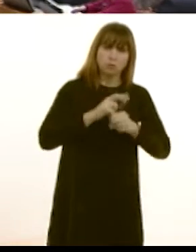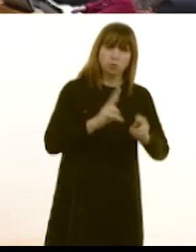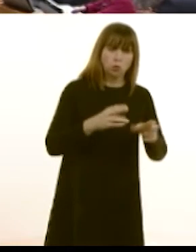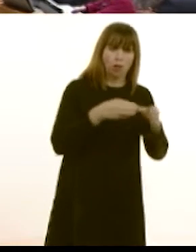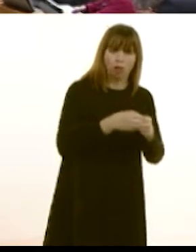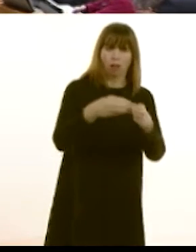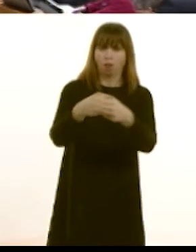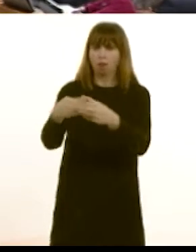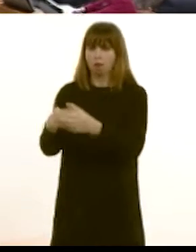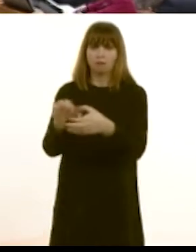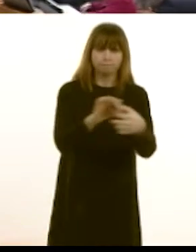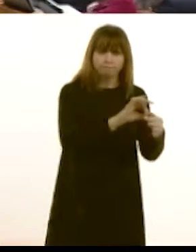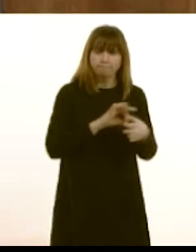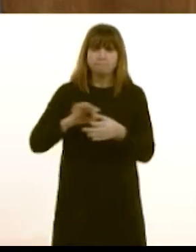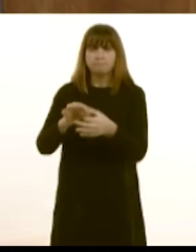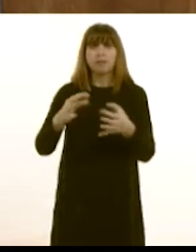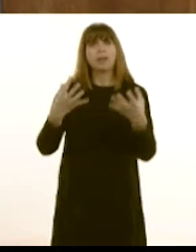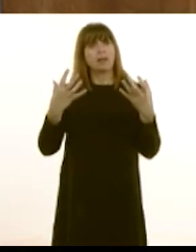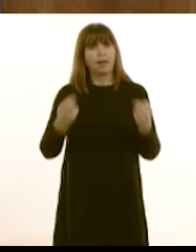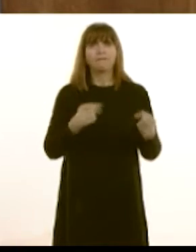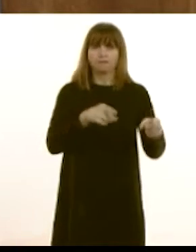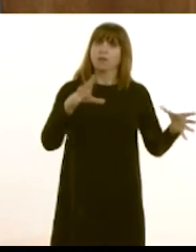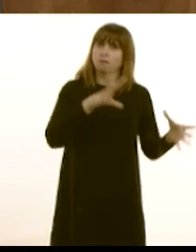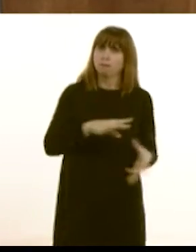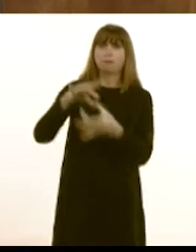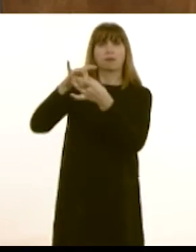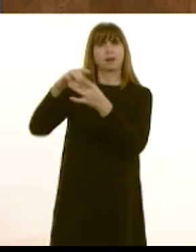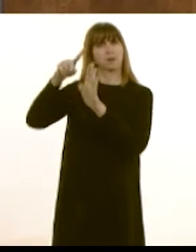a self-improving school system, which underpins our policy in ëQualified for Lifeí.